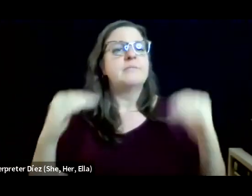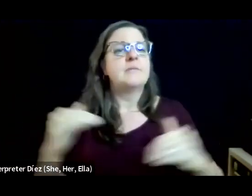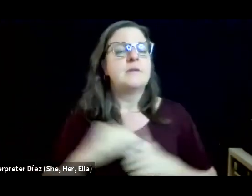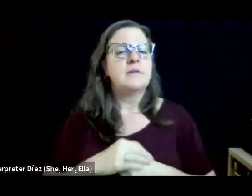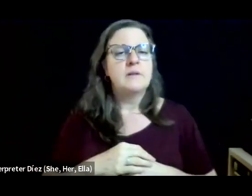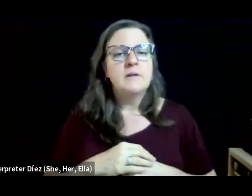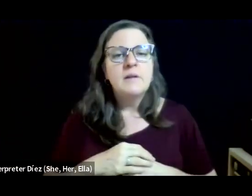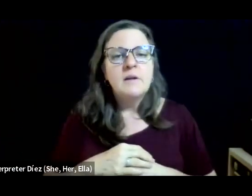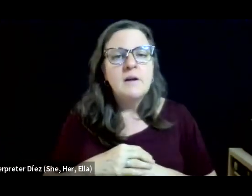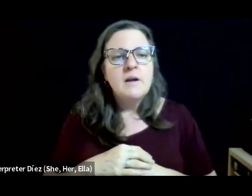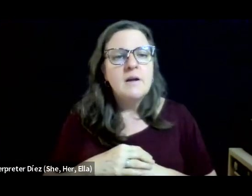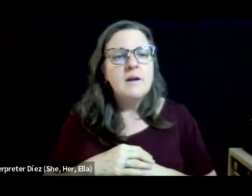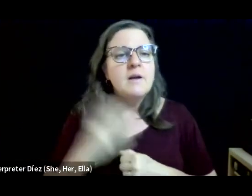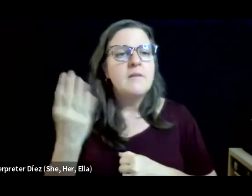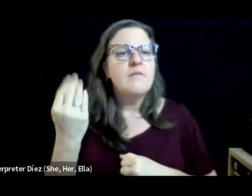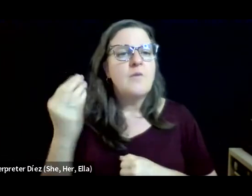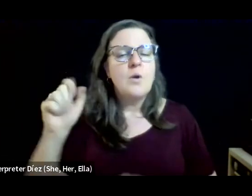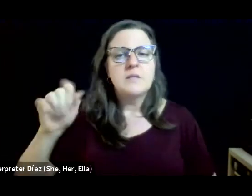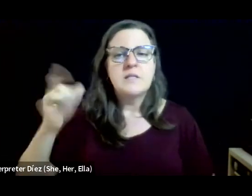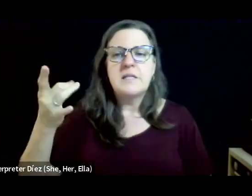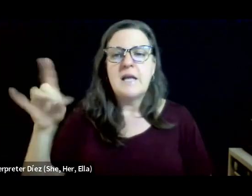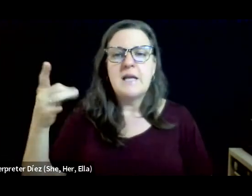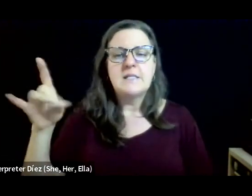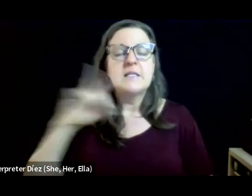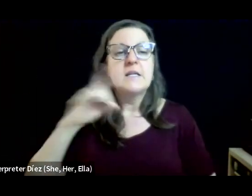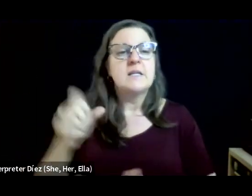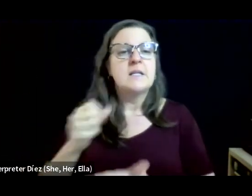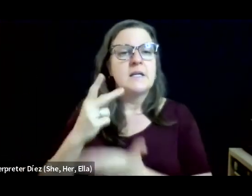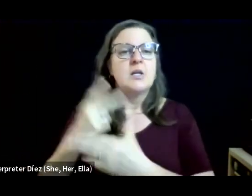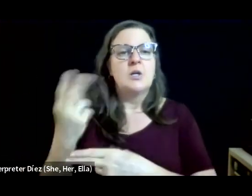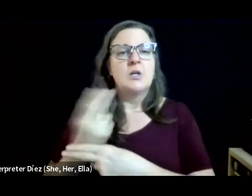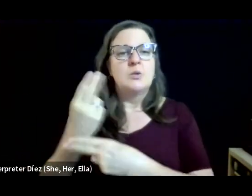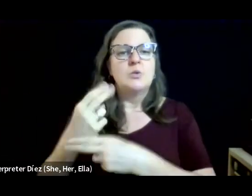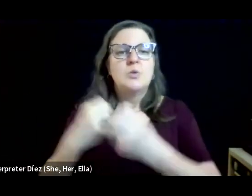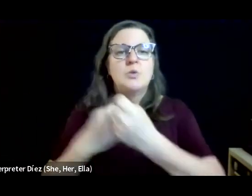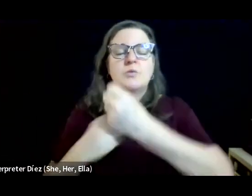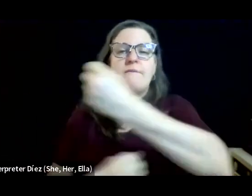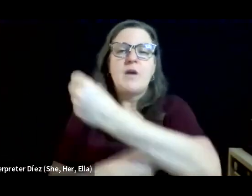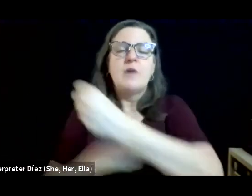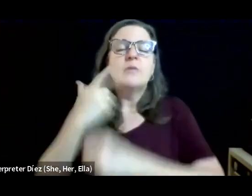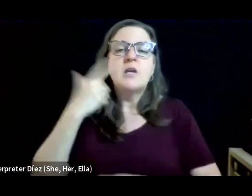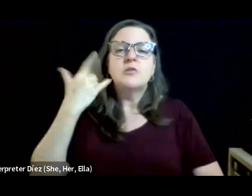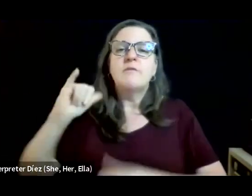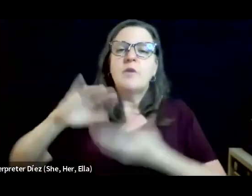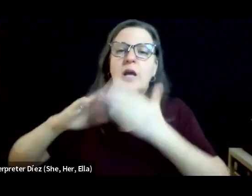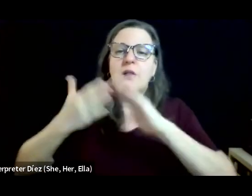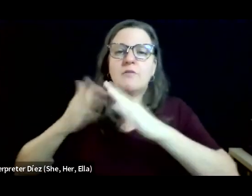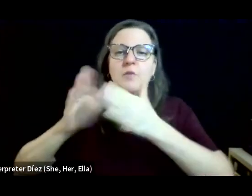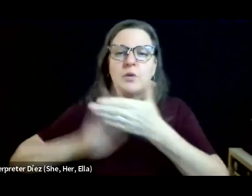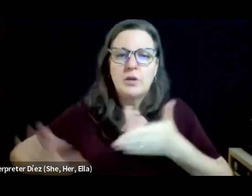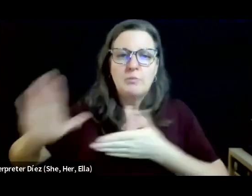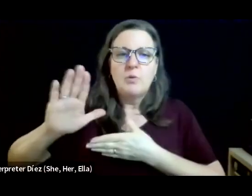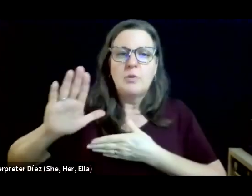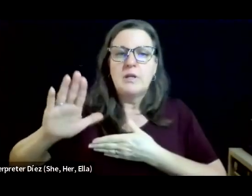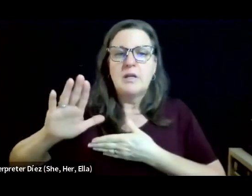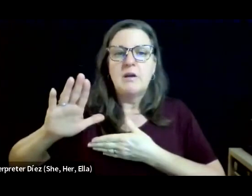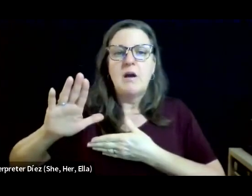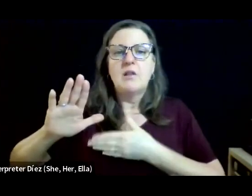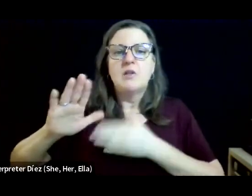Okay. Item #14.18, Approval to Utilize the Foundation of California Community Colleges Cooperative Agreement